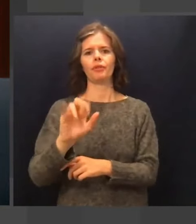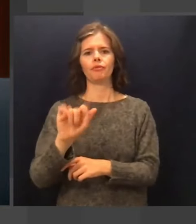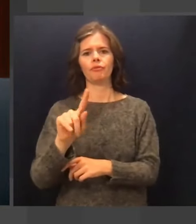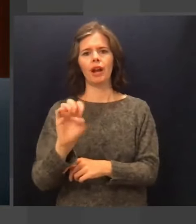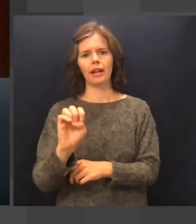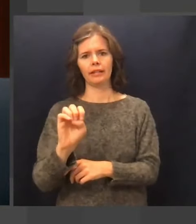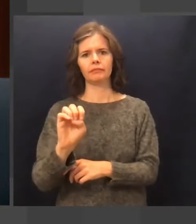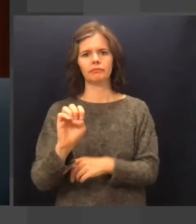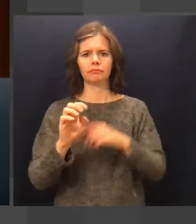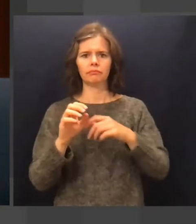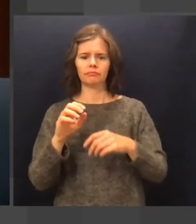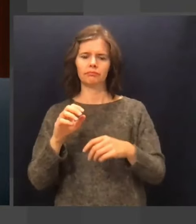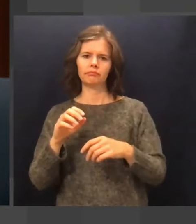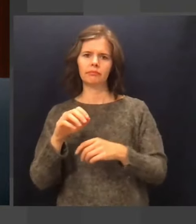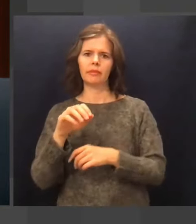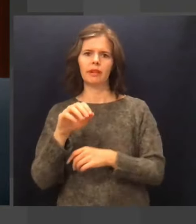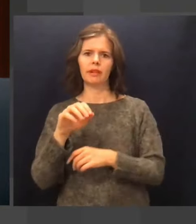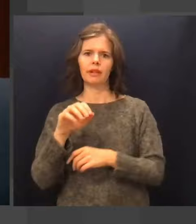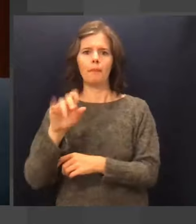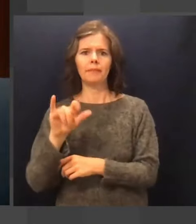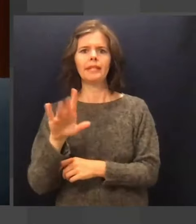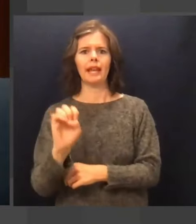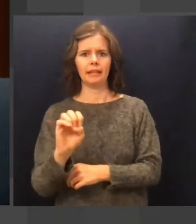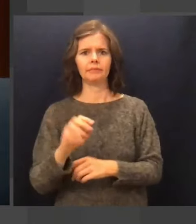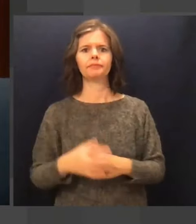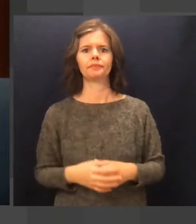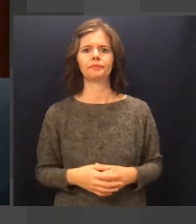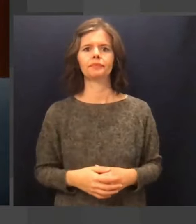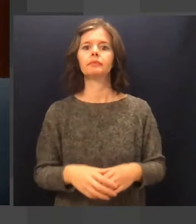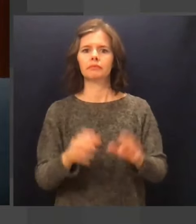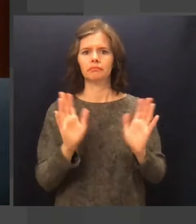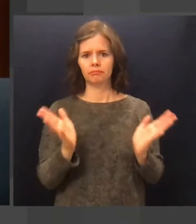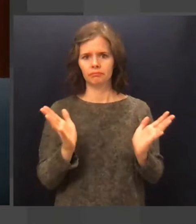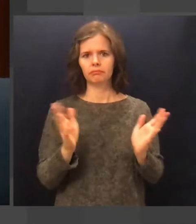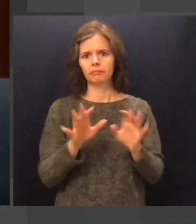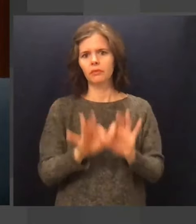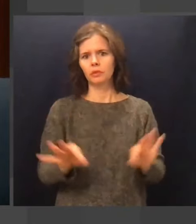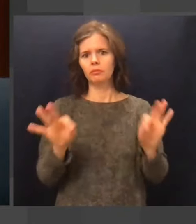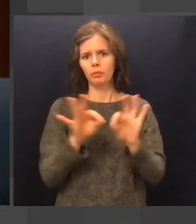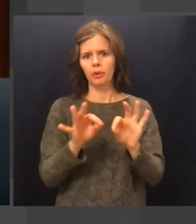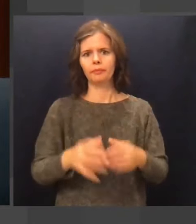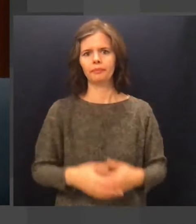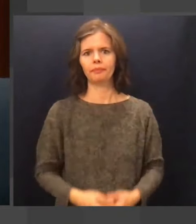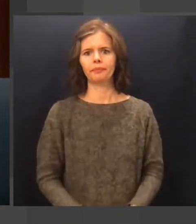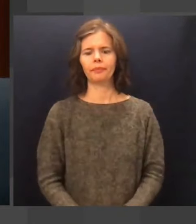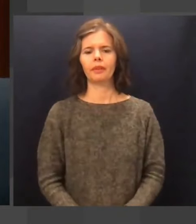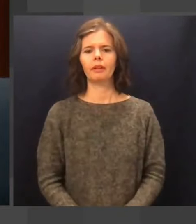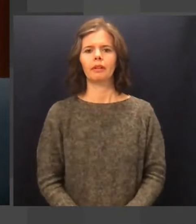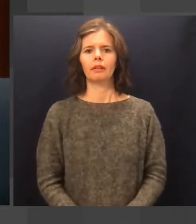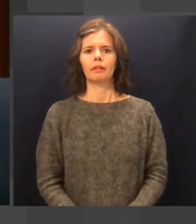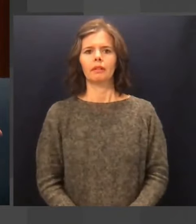IMPORTANT PART OF THE NETHER UPDATE AND I WANTED TO HELP